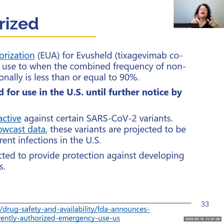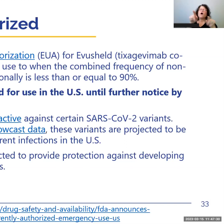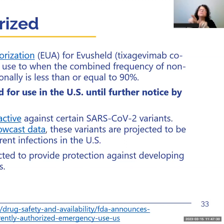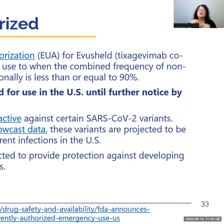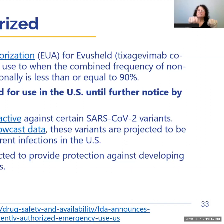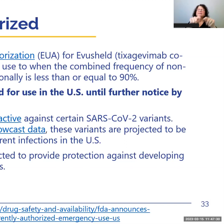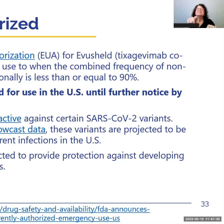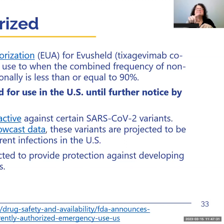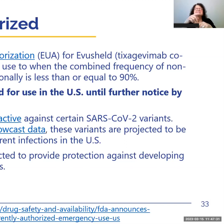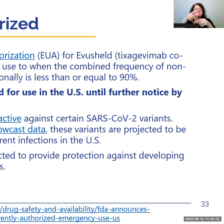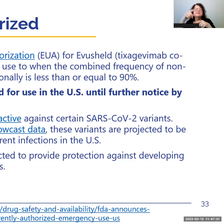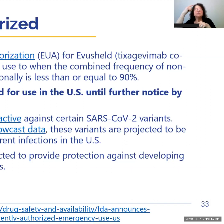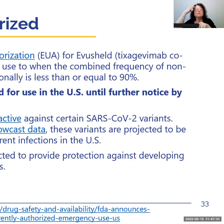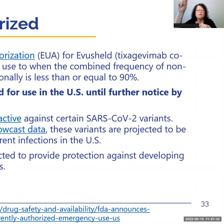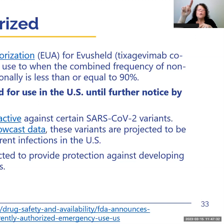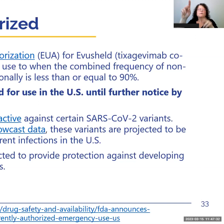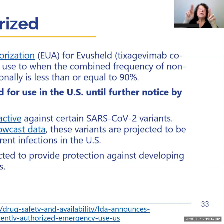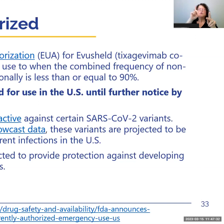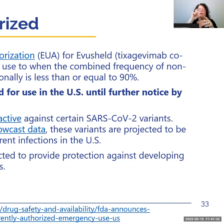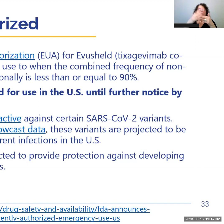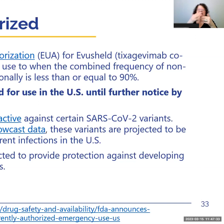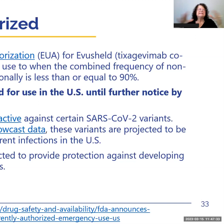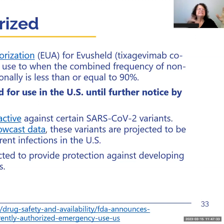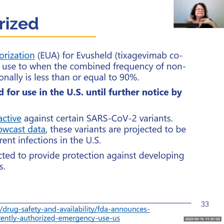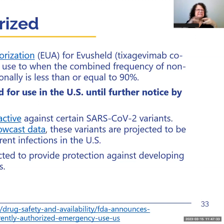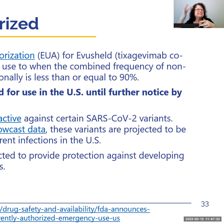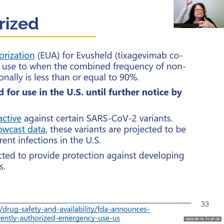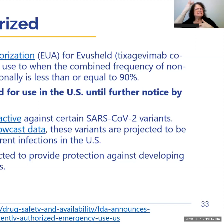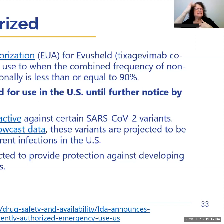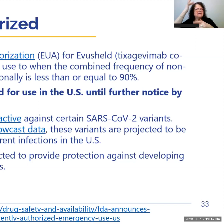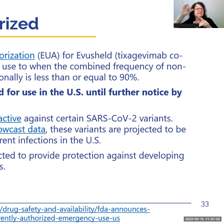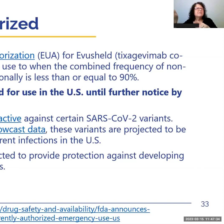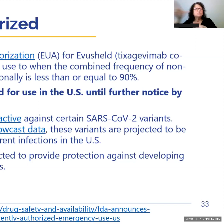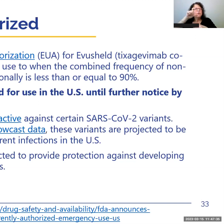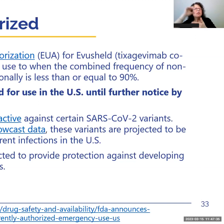was a medication that we are given, giving to immunocompromised people to help promote,